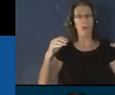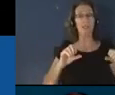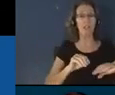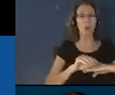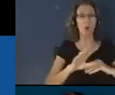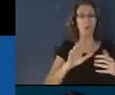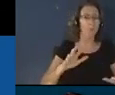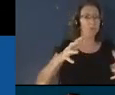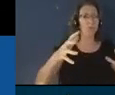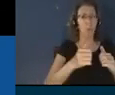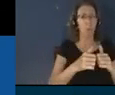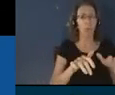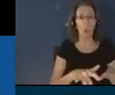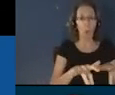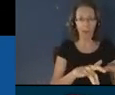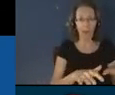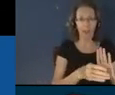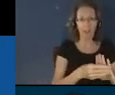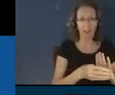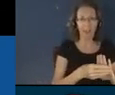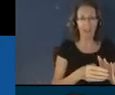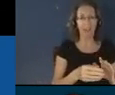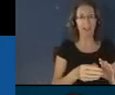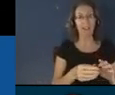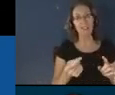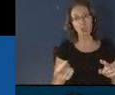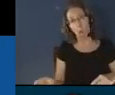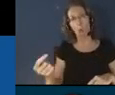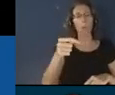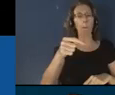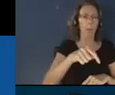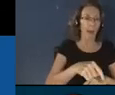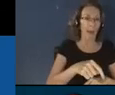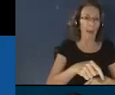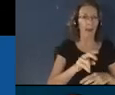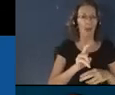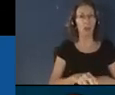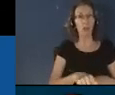with the recording. If you have to go back and and like using these auto transcription